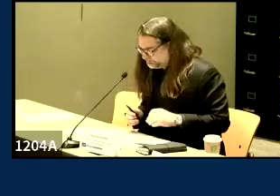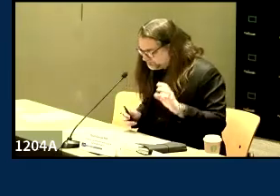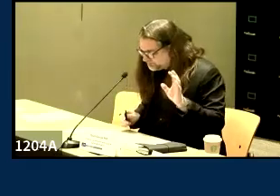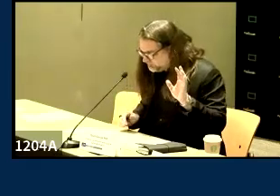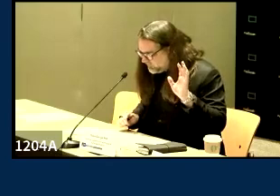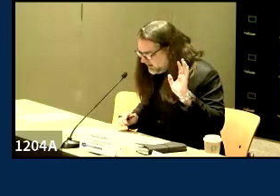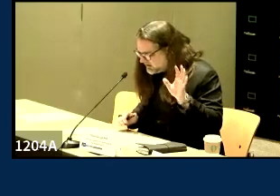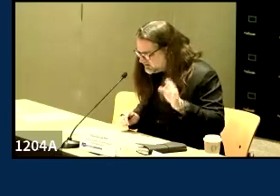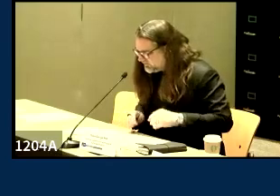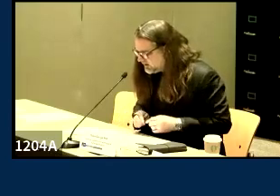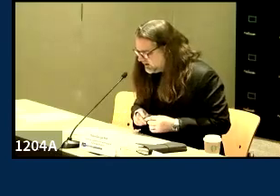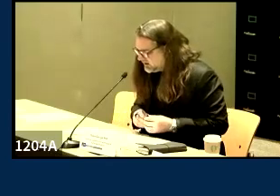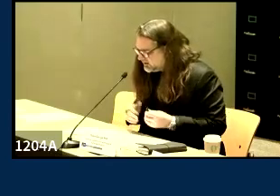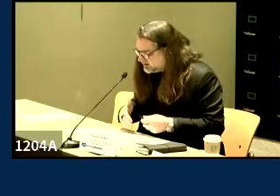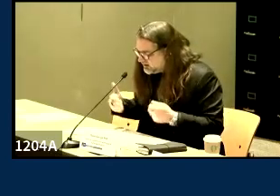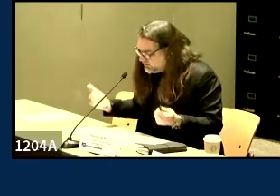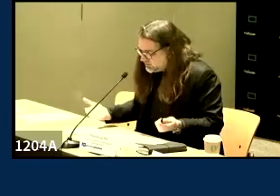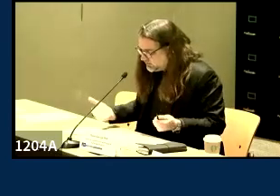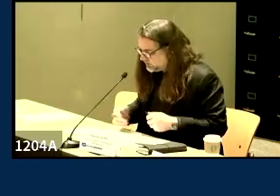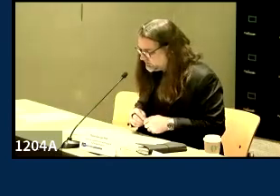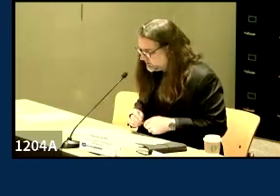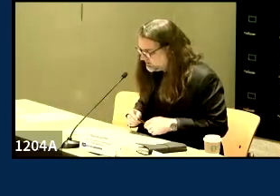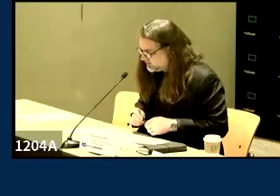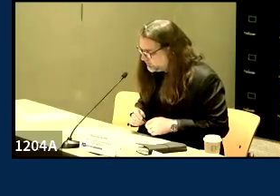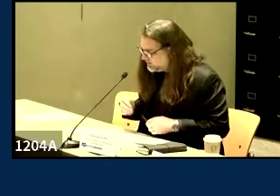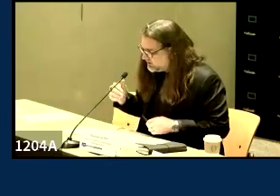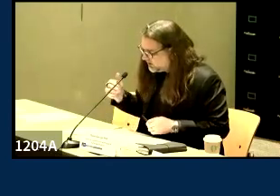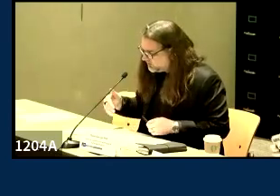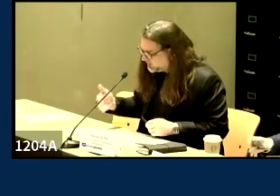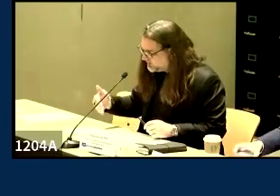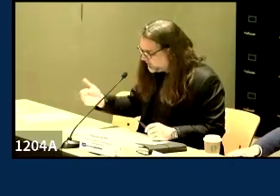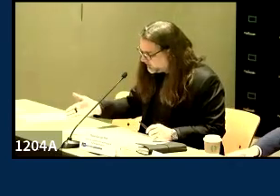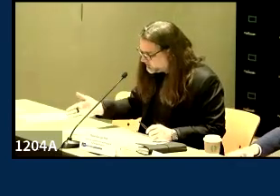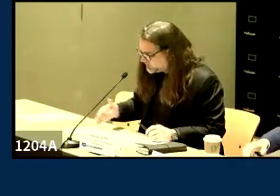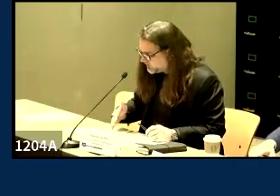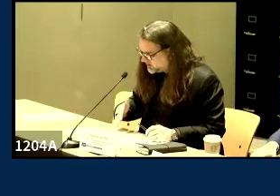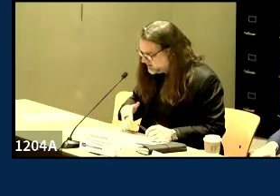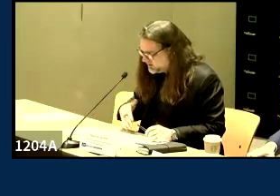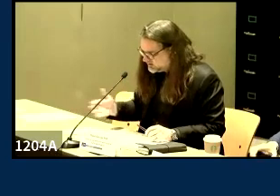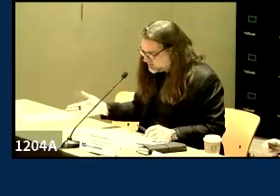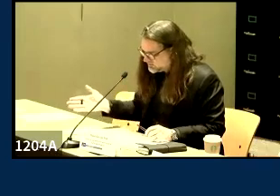As CFA continues to grow as an organization, we are building partnerships across sectors